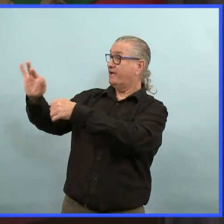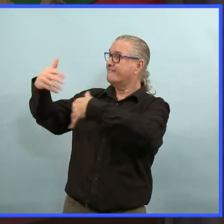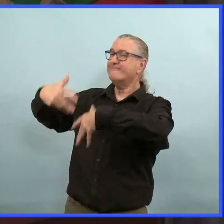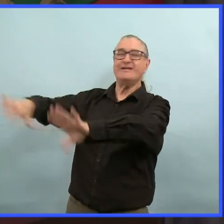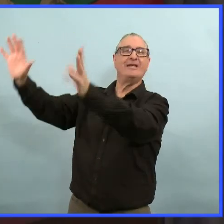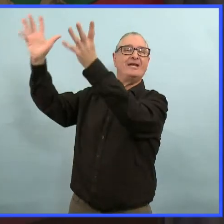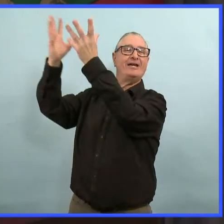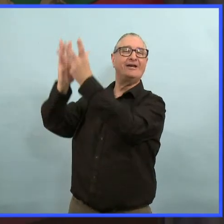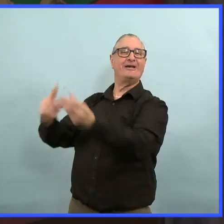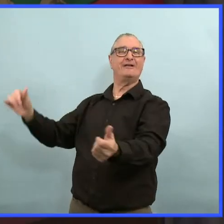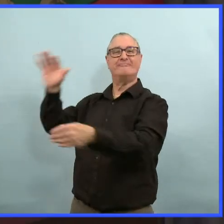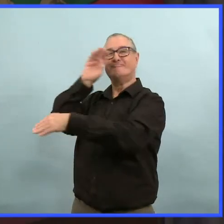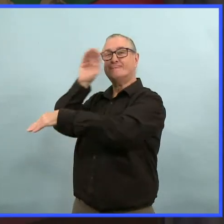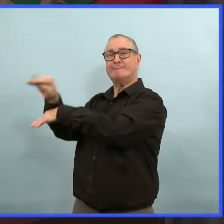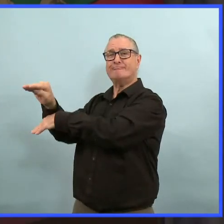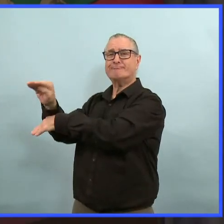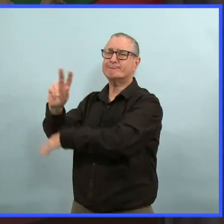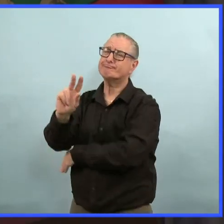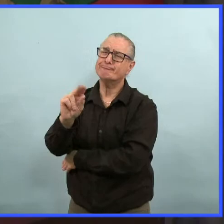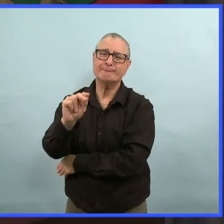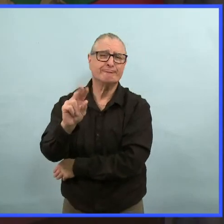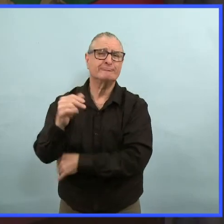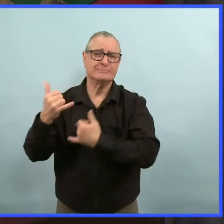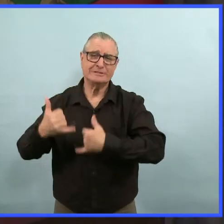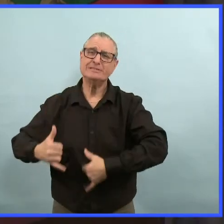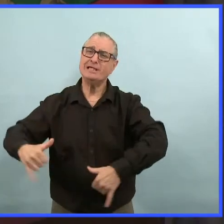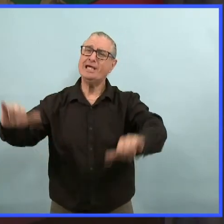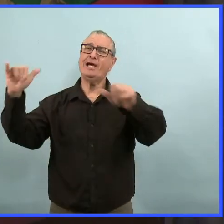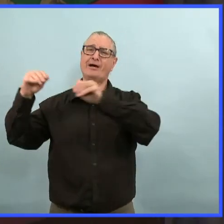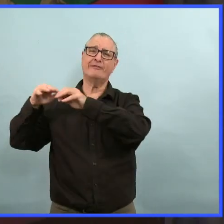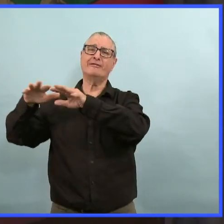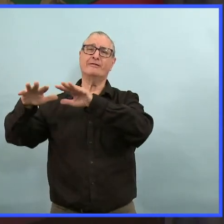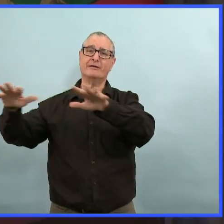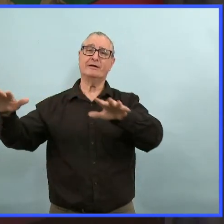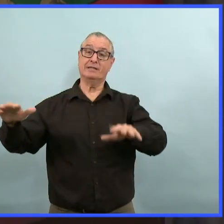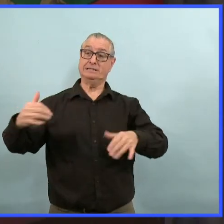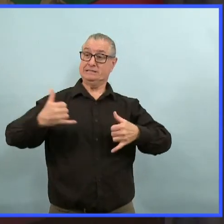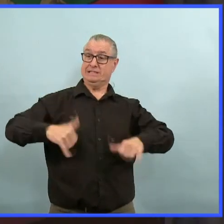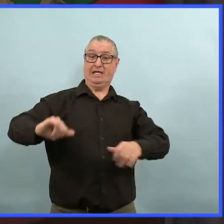and so we will continue to advocate and encourage manitobans to get their third dose